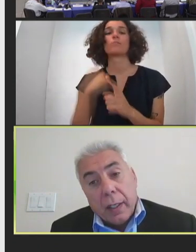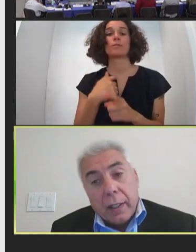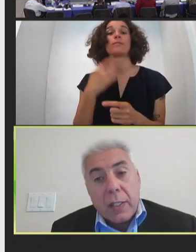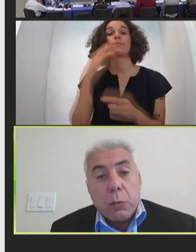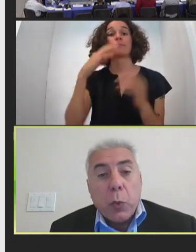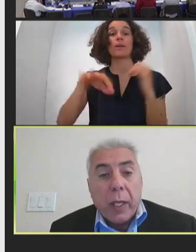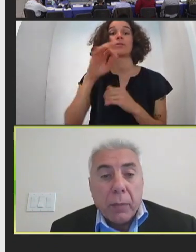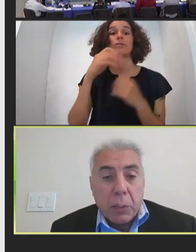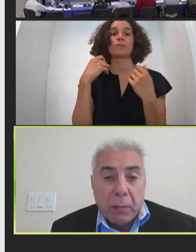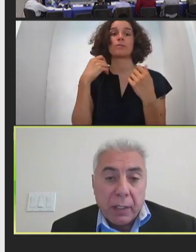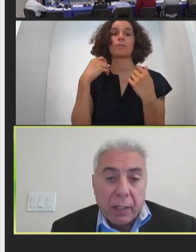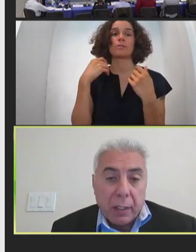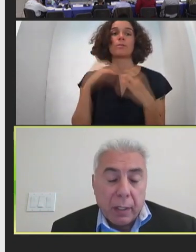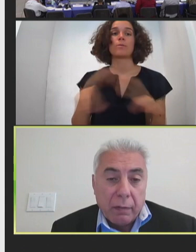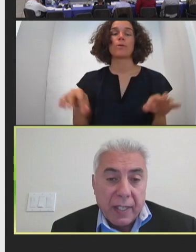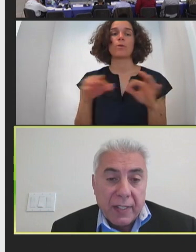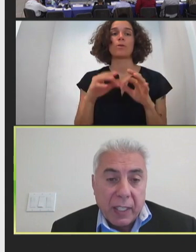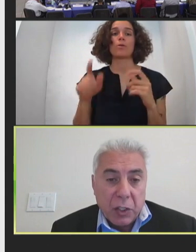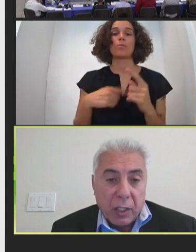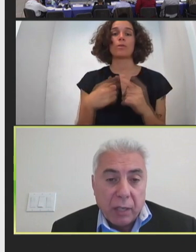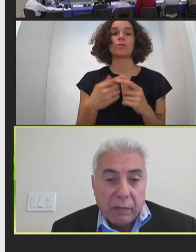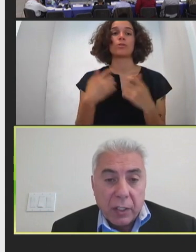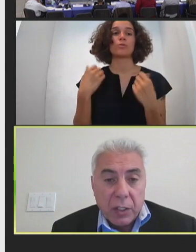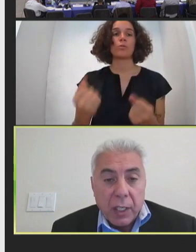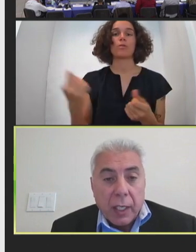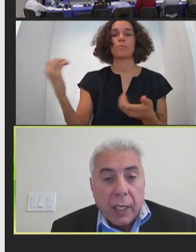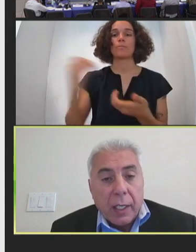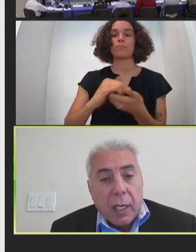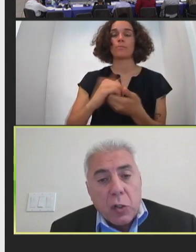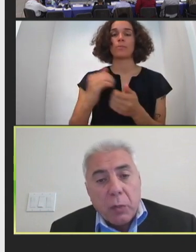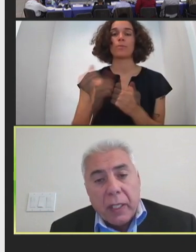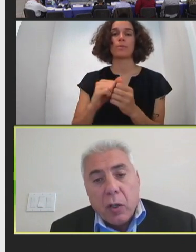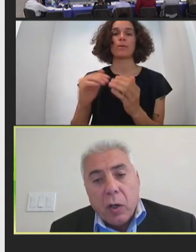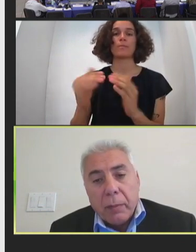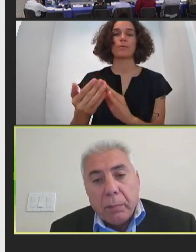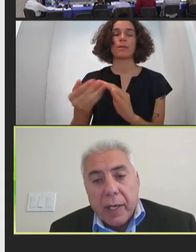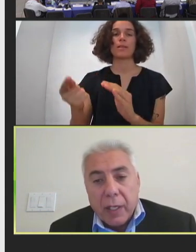there is way much better vaccination coverage. And there are so many common barriers.